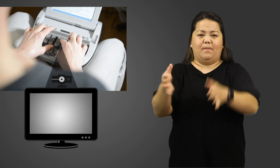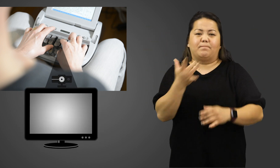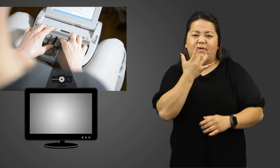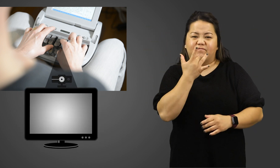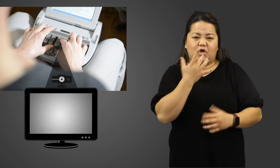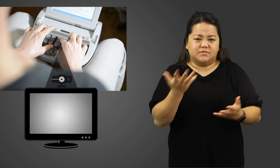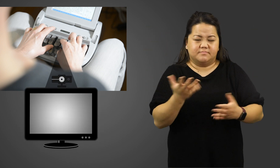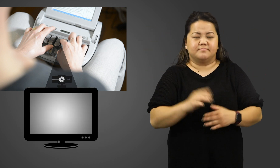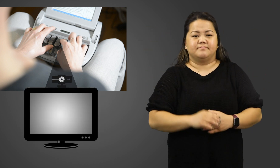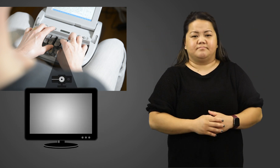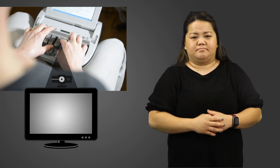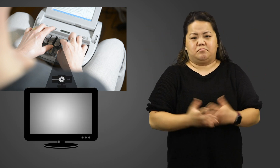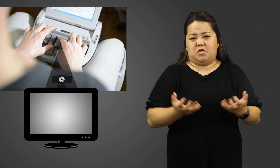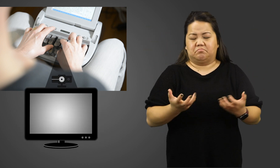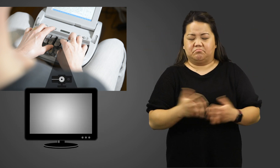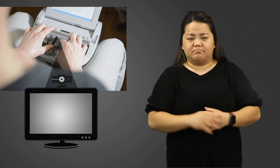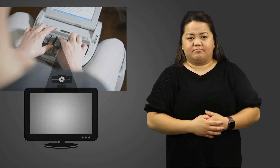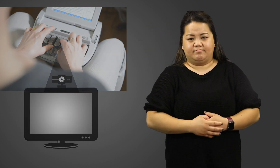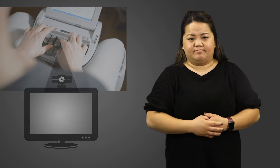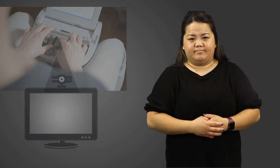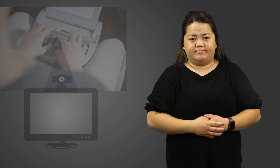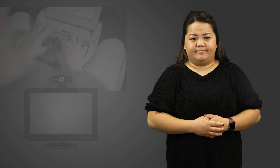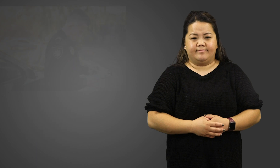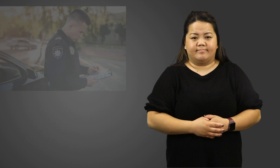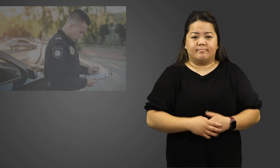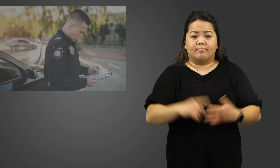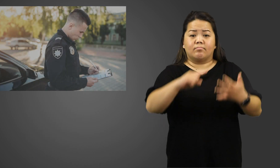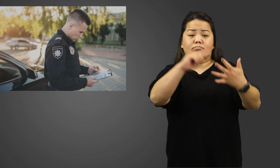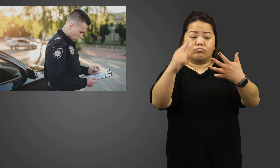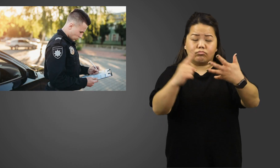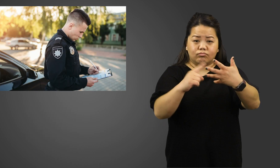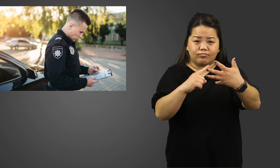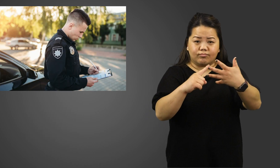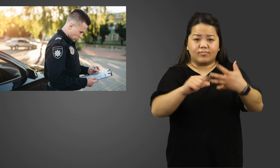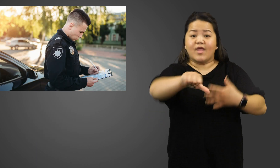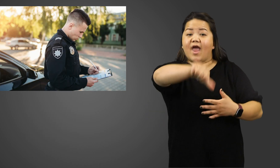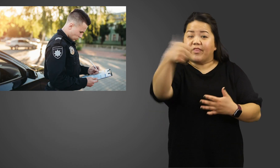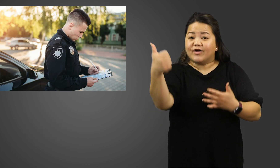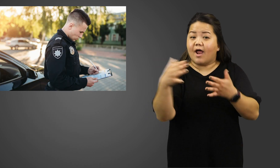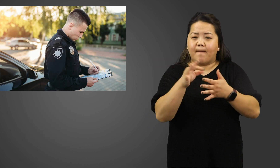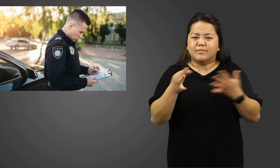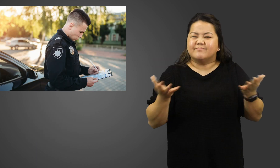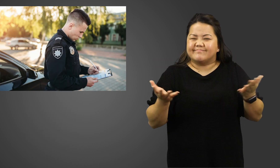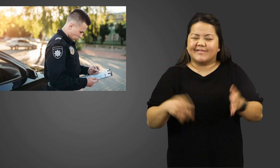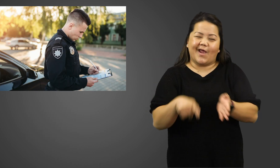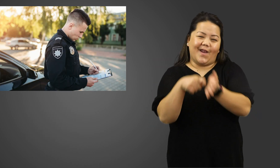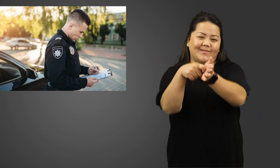depending on the person's preference. Note writing is another option.